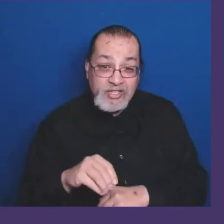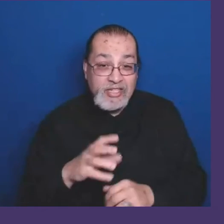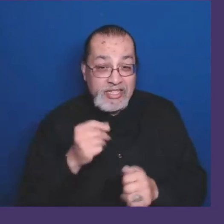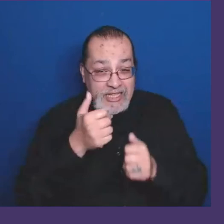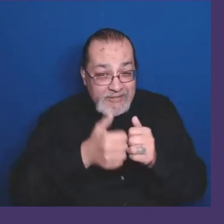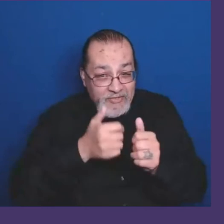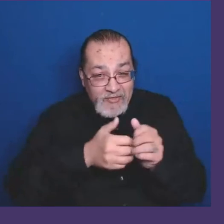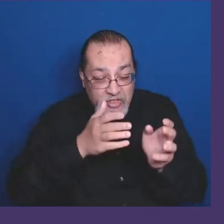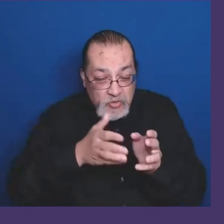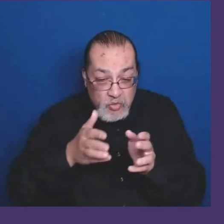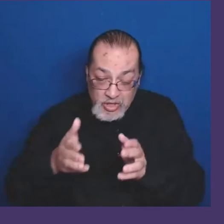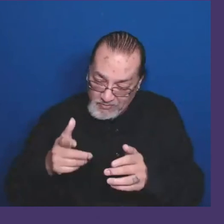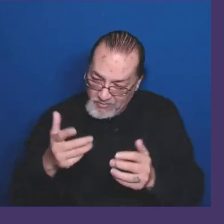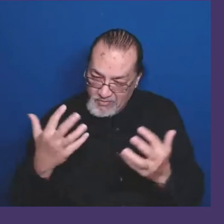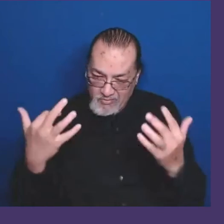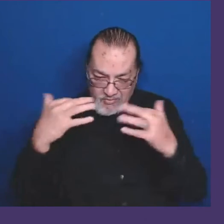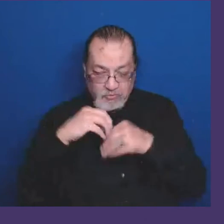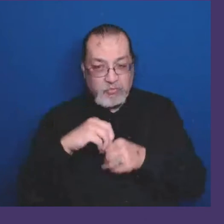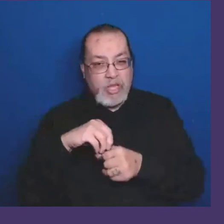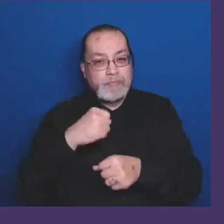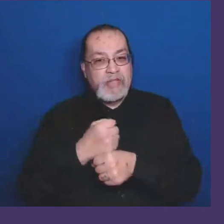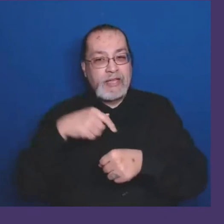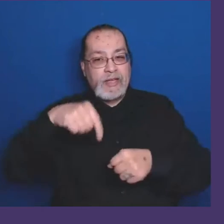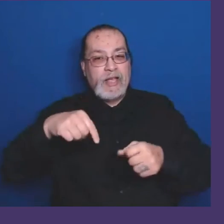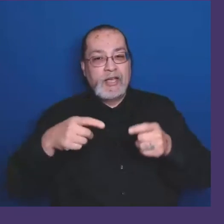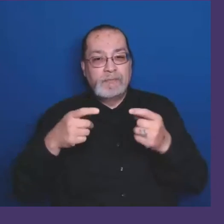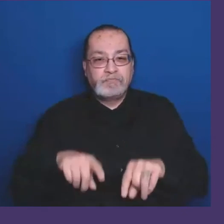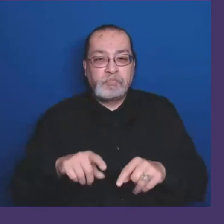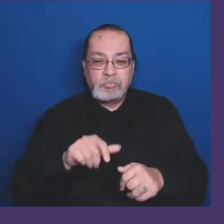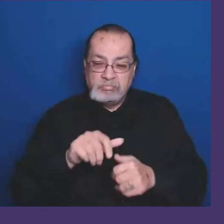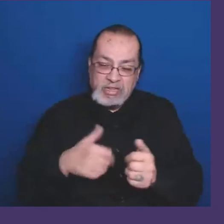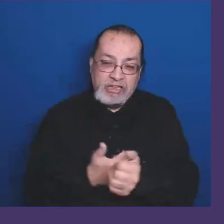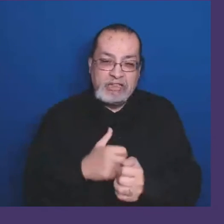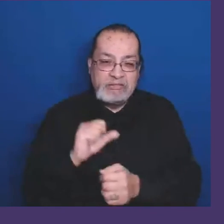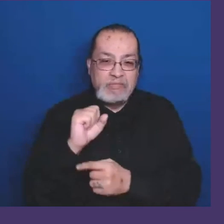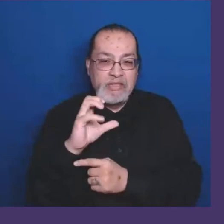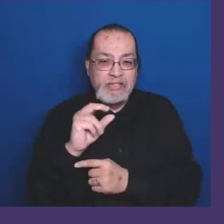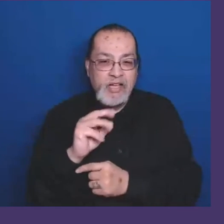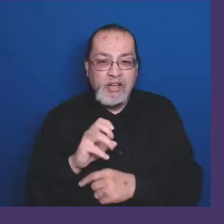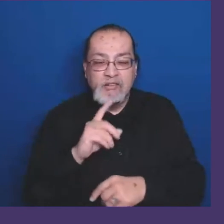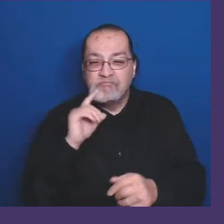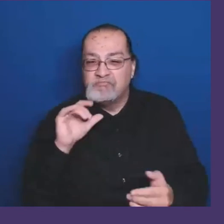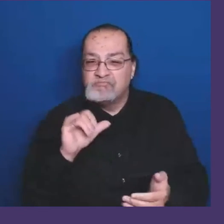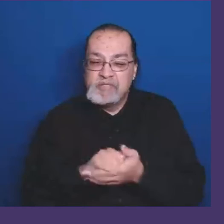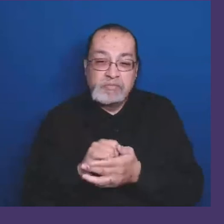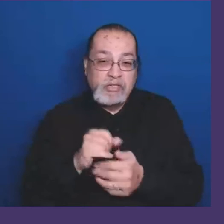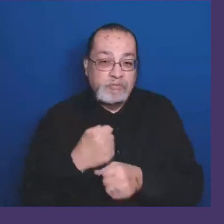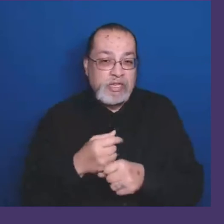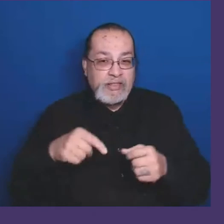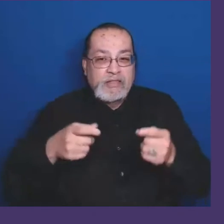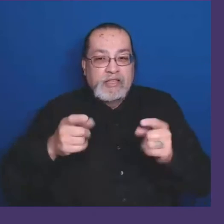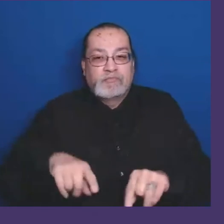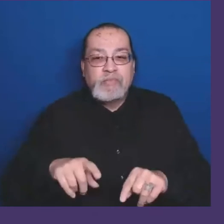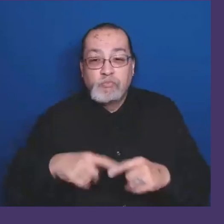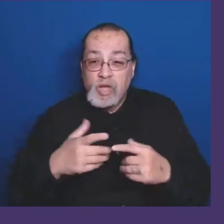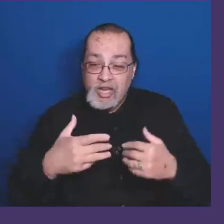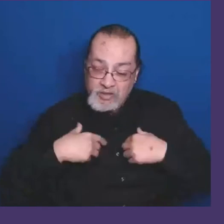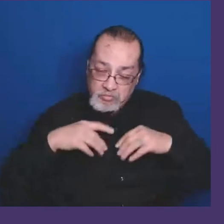It literally could not be possible. When you have a team that thinks as deeply as this one about,